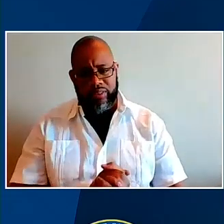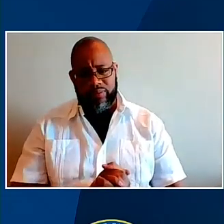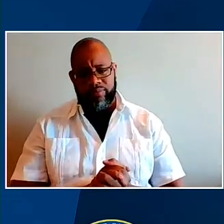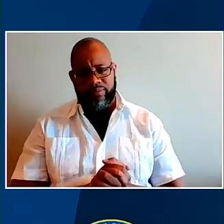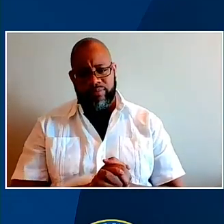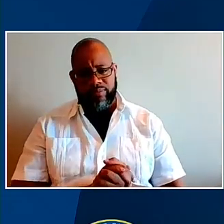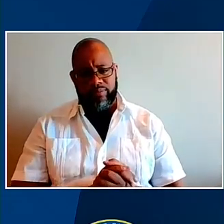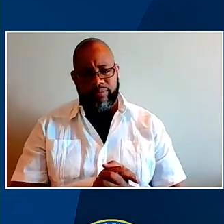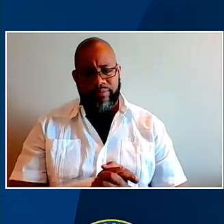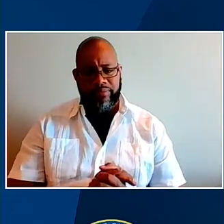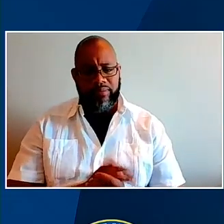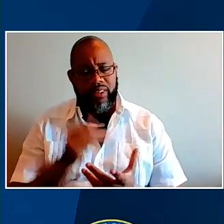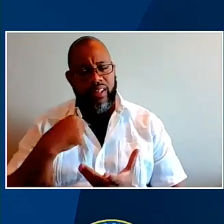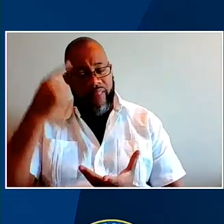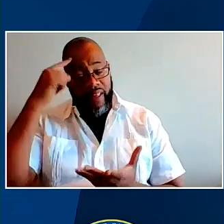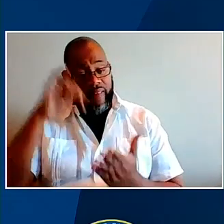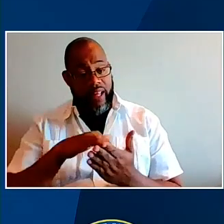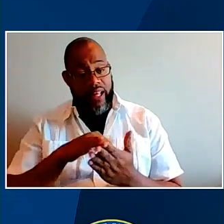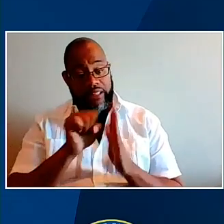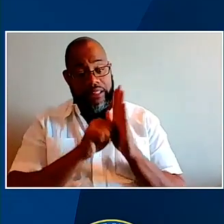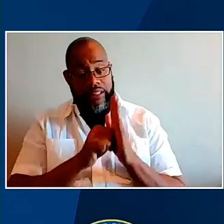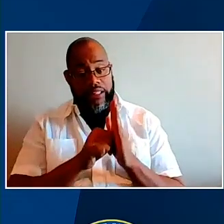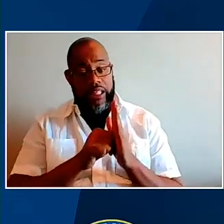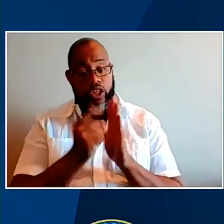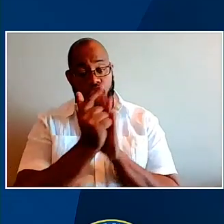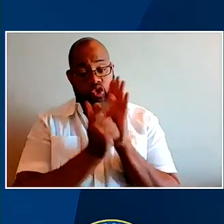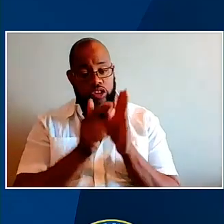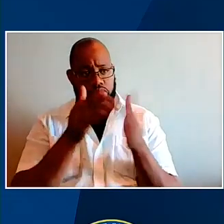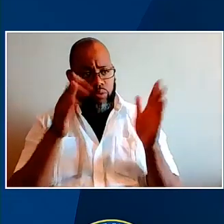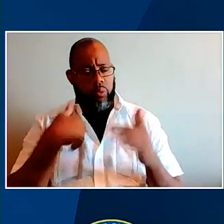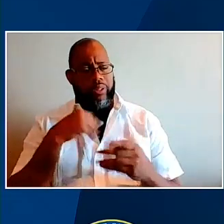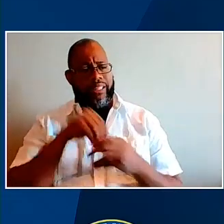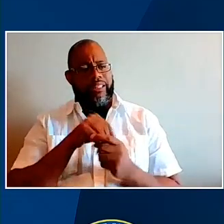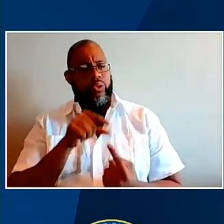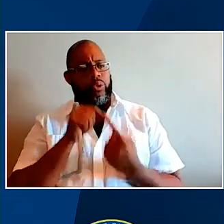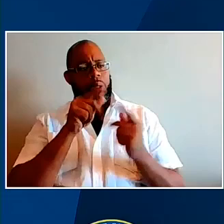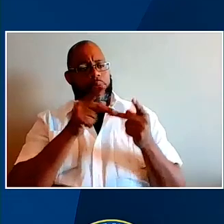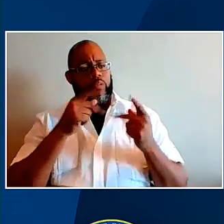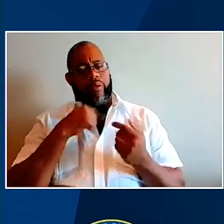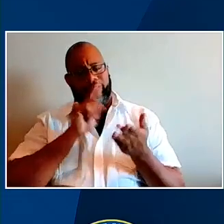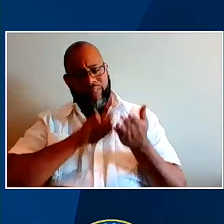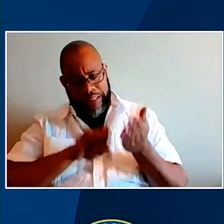And I think as state attorneys general we've been in a unique position where we've been investigating, you know, for-profit